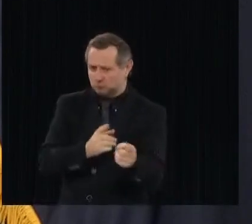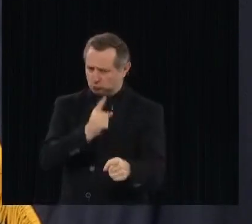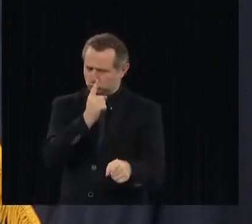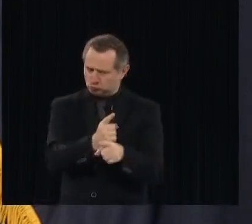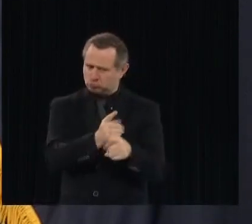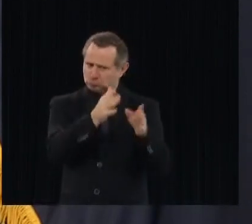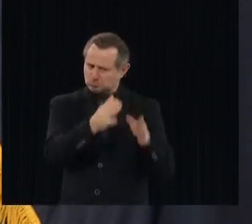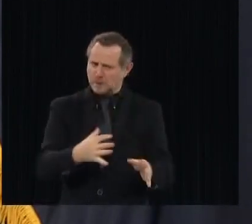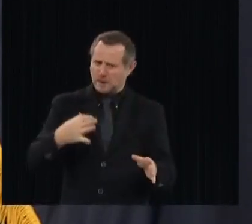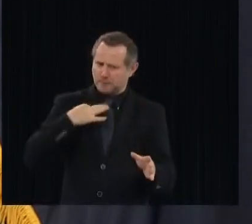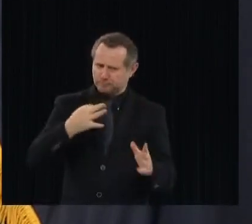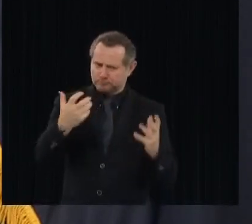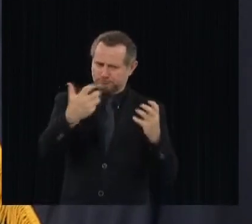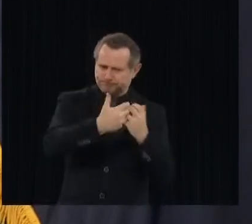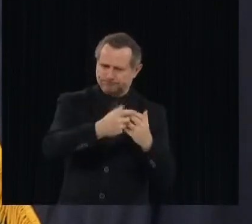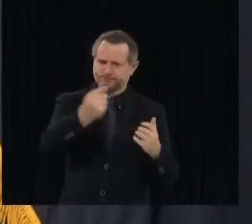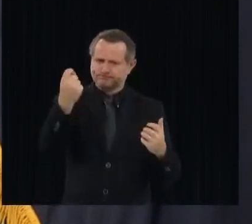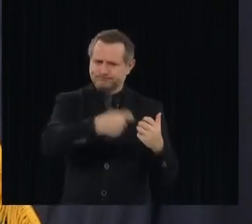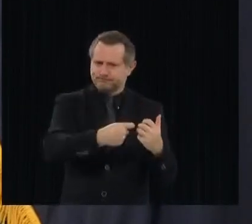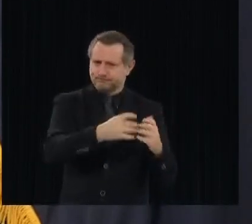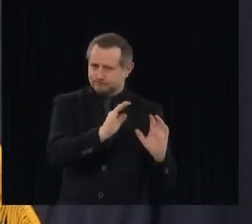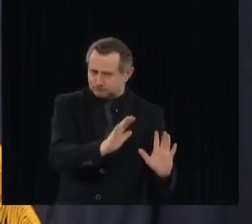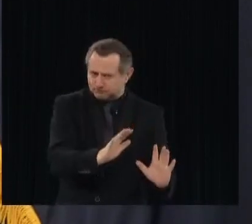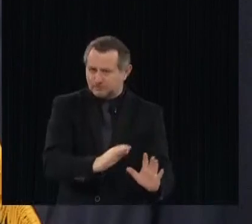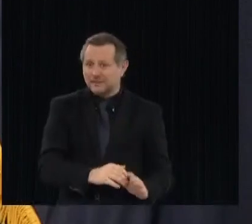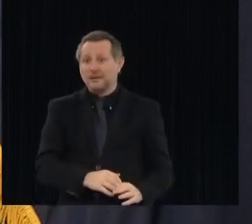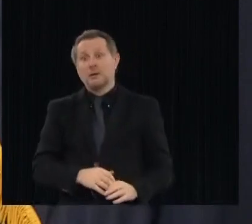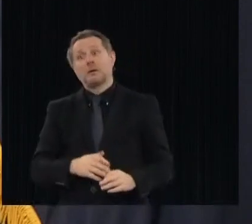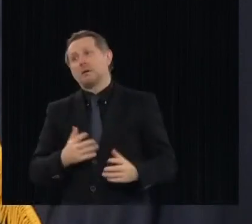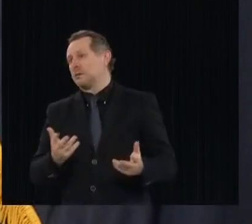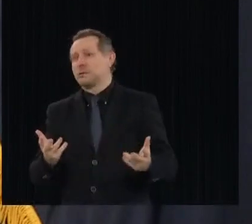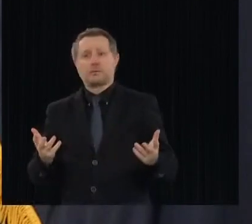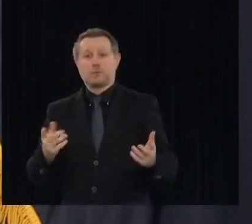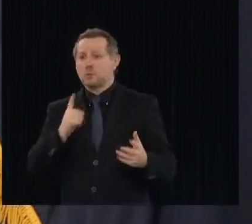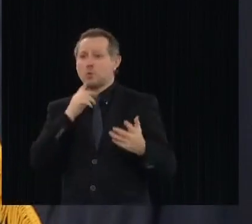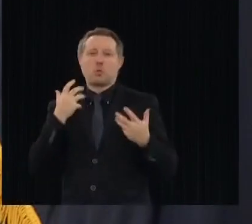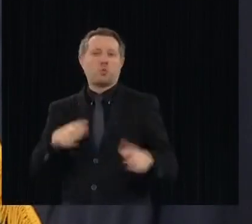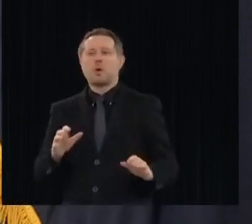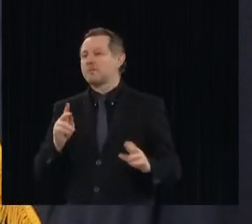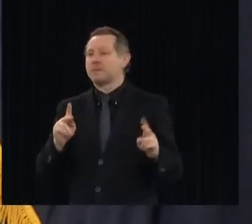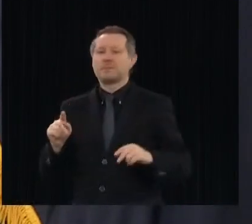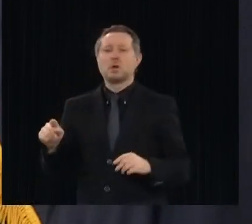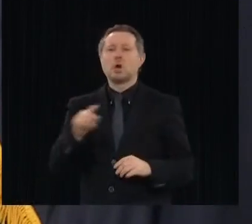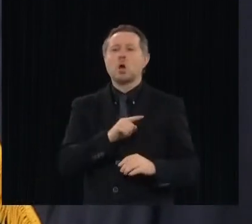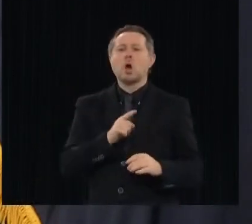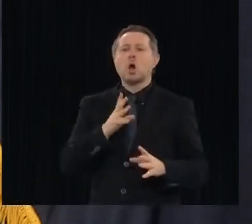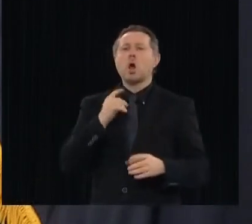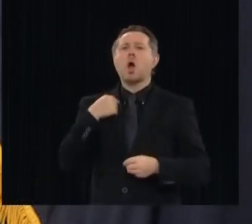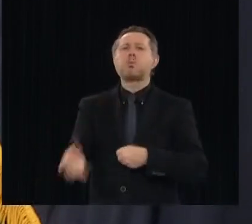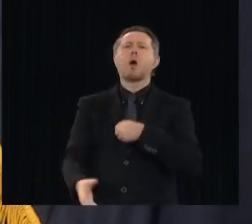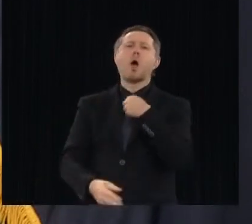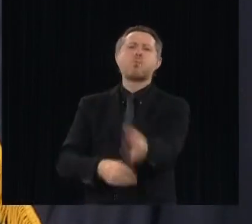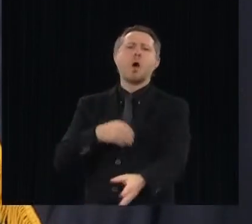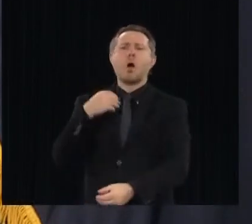BUT MAKE SURE THE PERSON WHO IS GETTING THE CHECK IS ACTUALLY